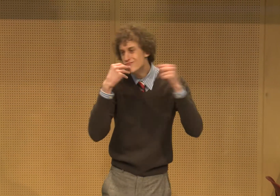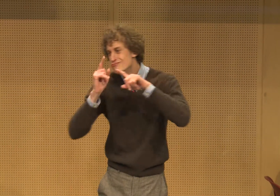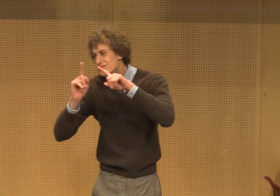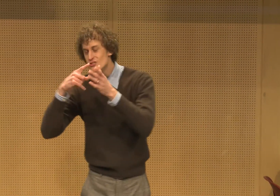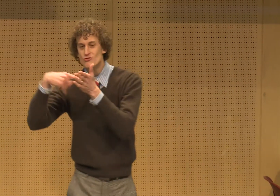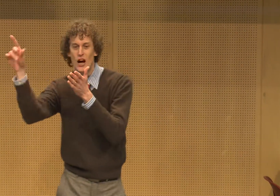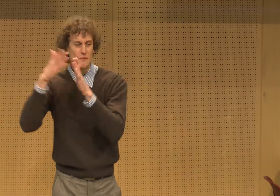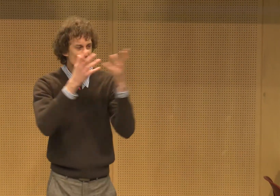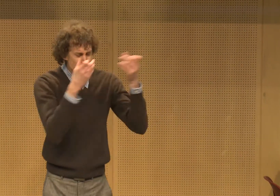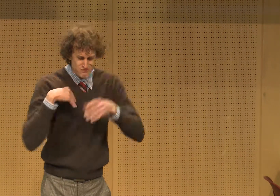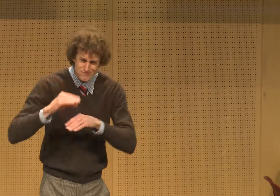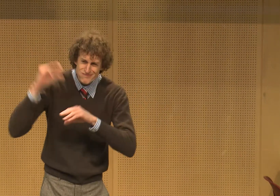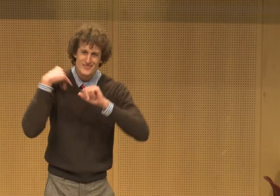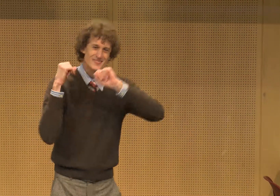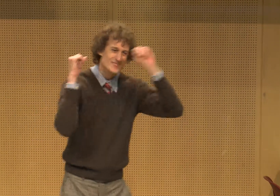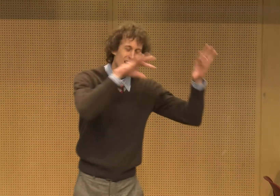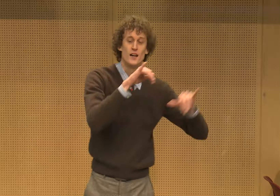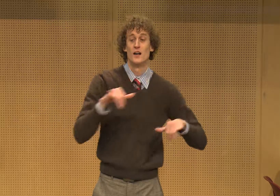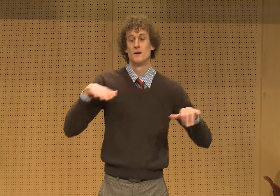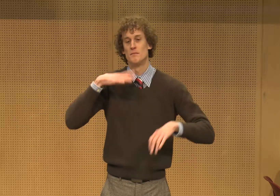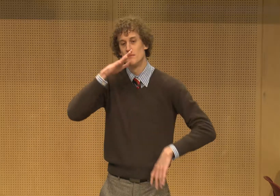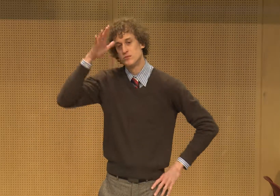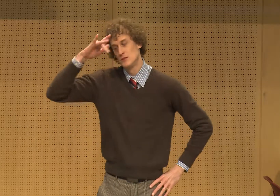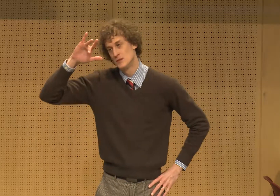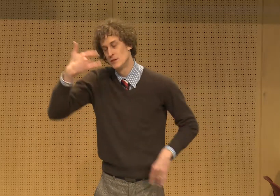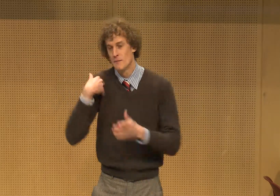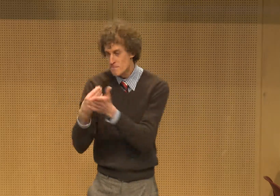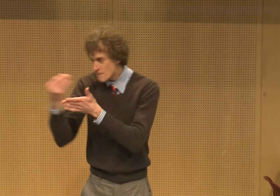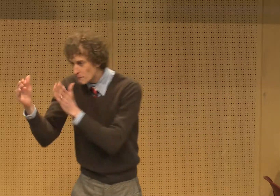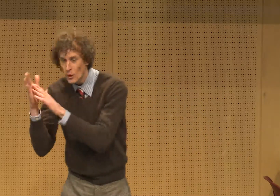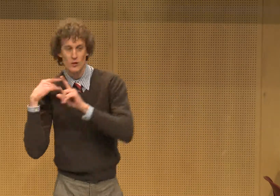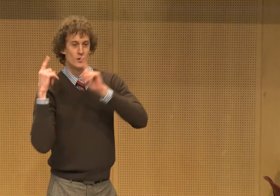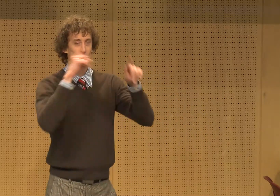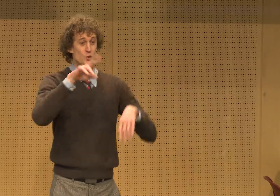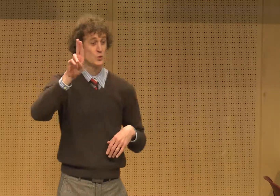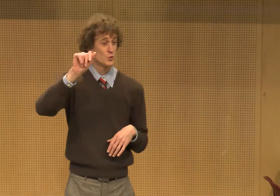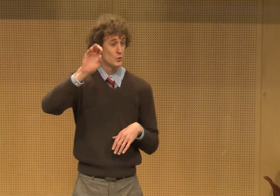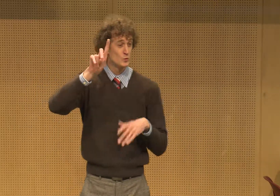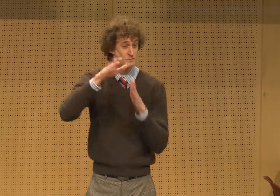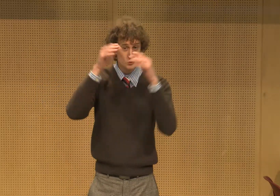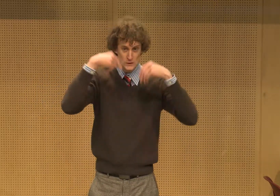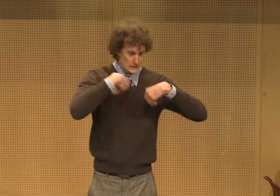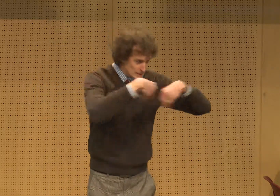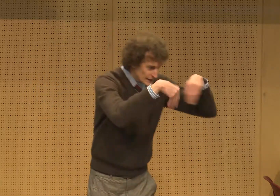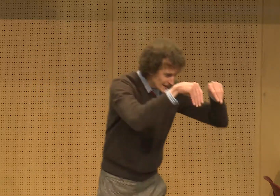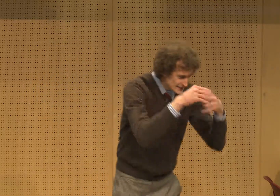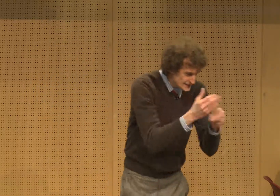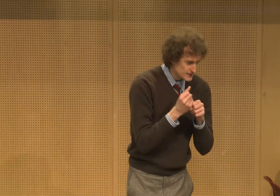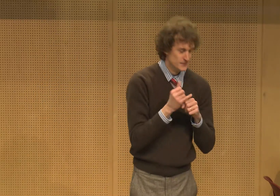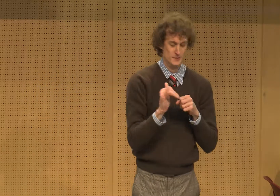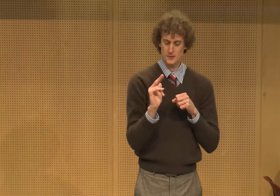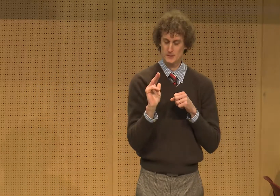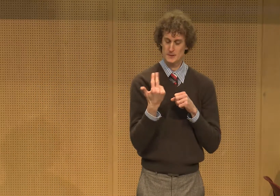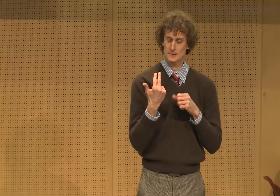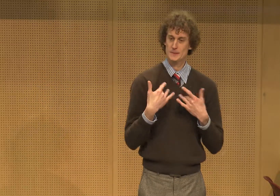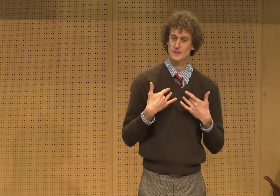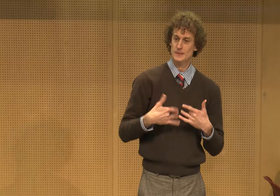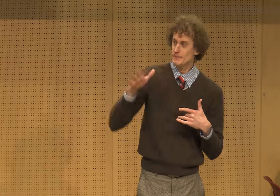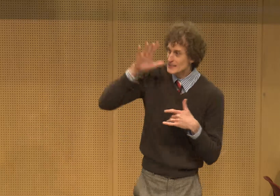And often what I would do is I would go to the library and get books and read all the time, but my dad got tired of buying books all the time,